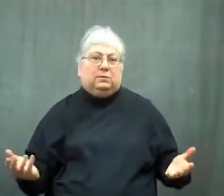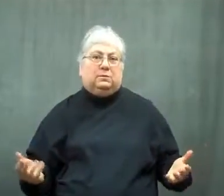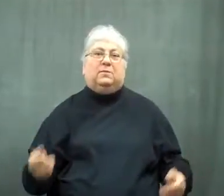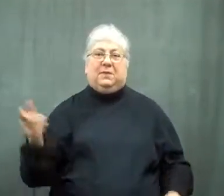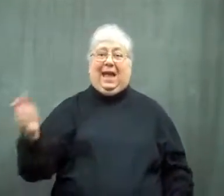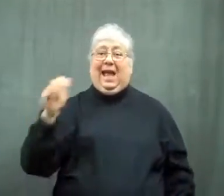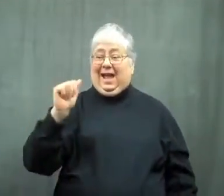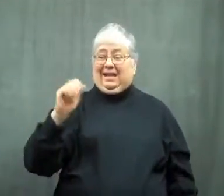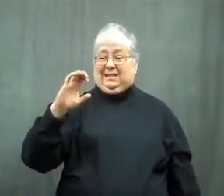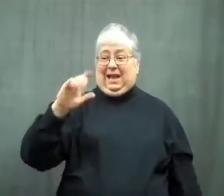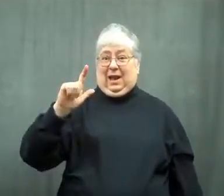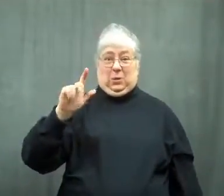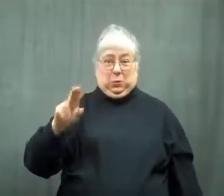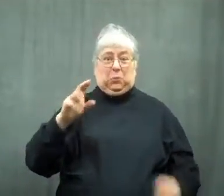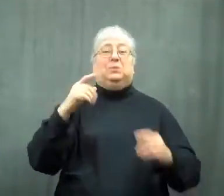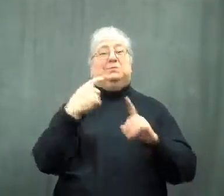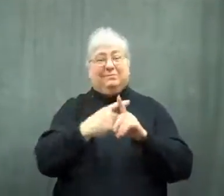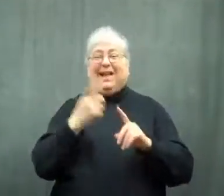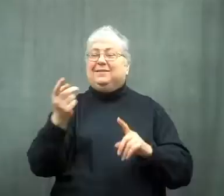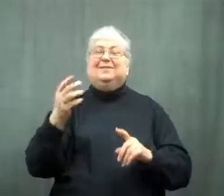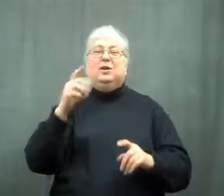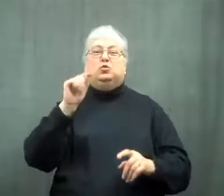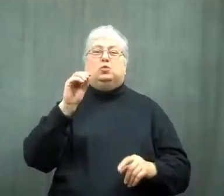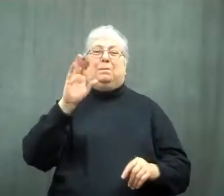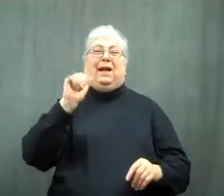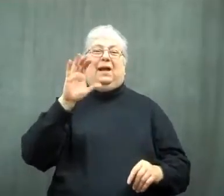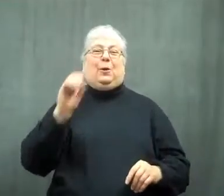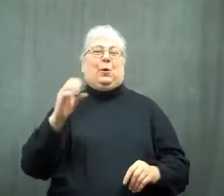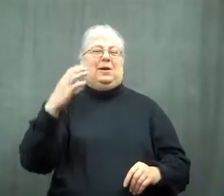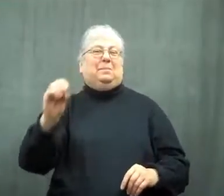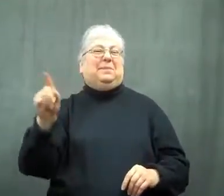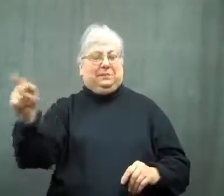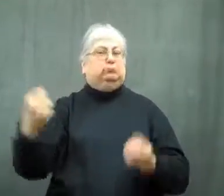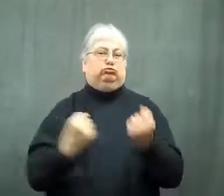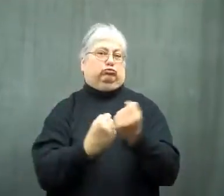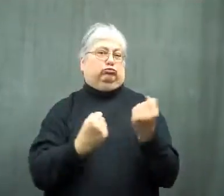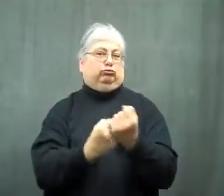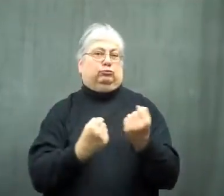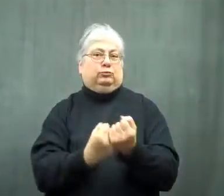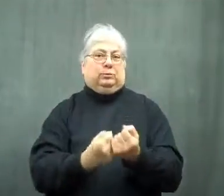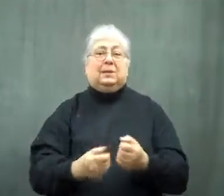The ACLU and the tobacco companies supported this legislation.